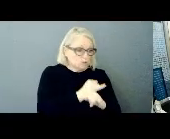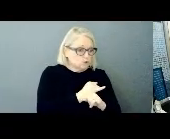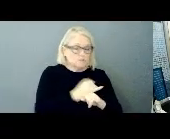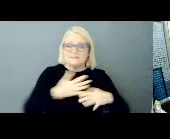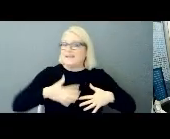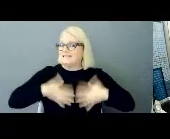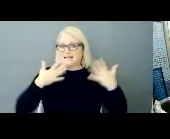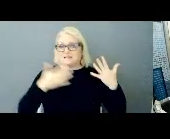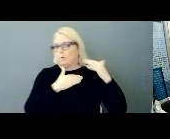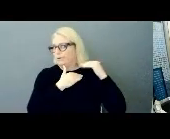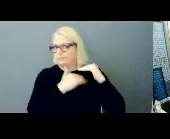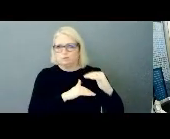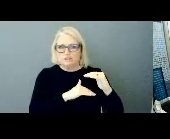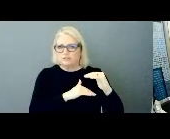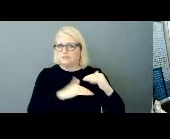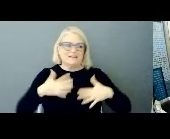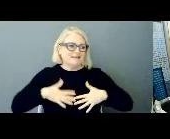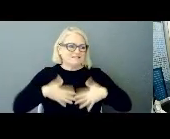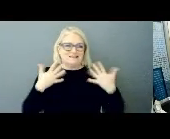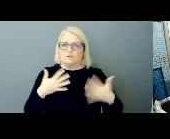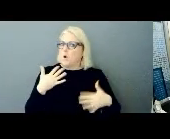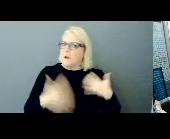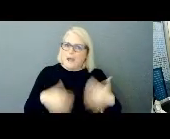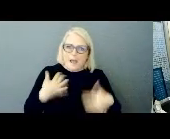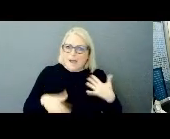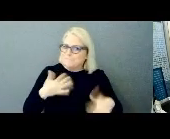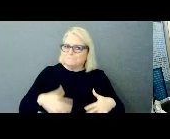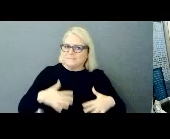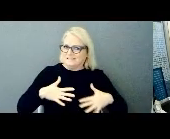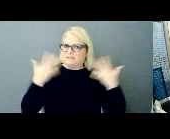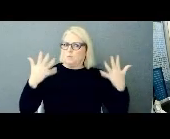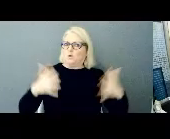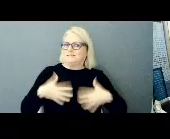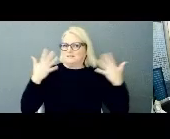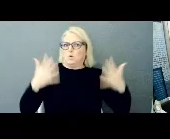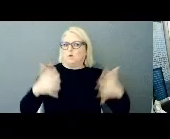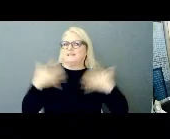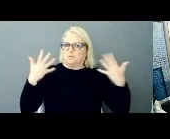It doesn't want harm to happen to people. And it's very high on outcomes